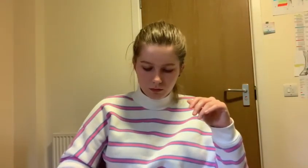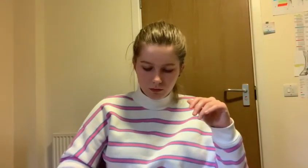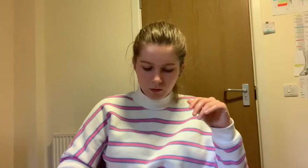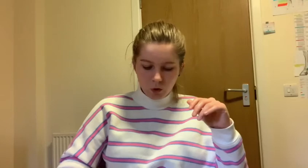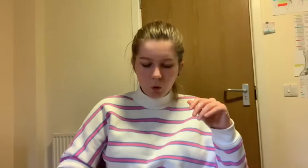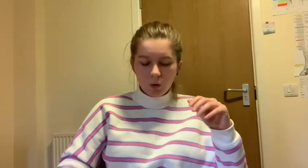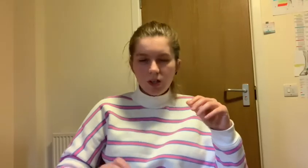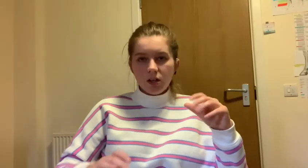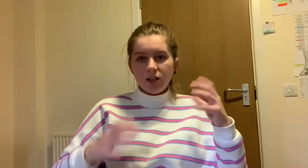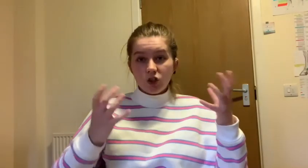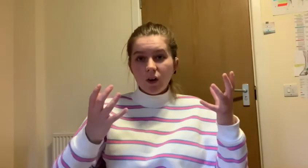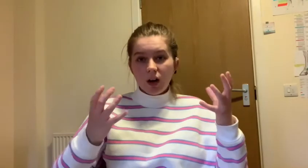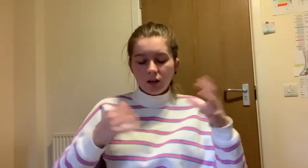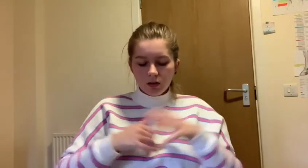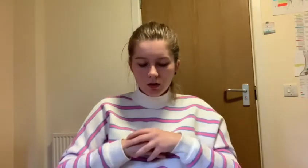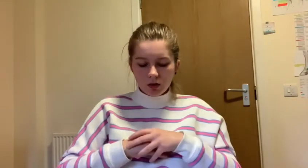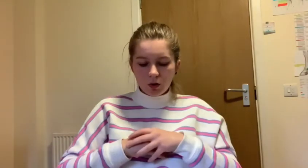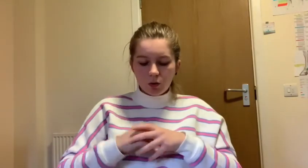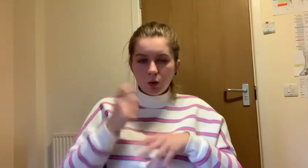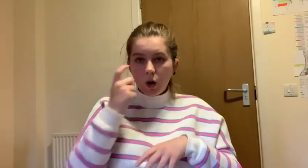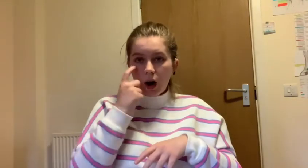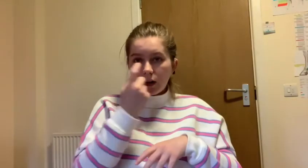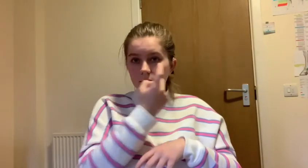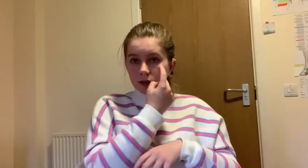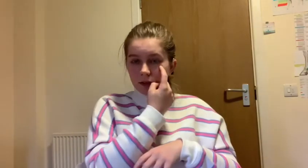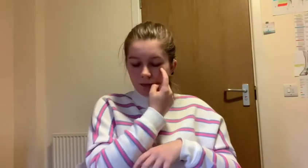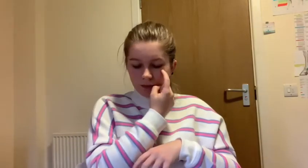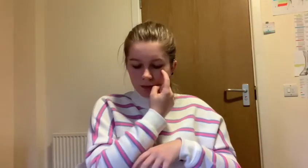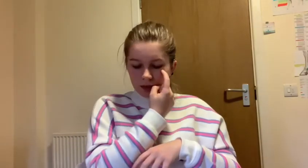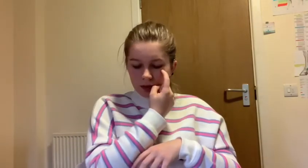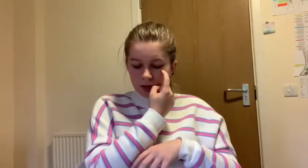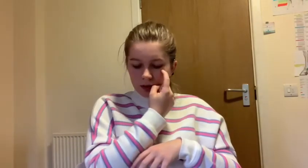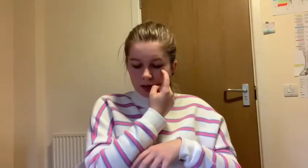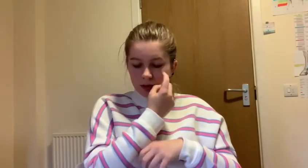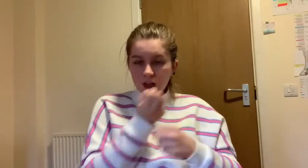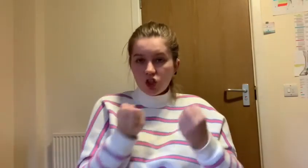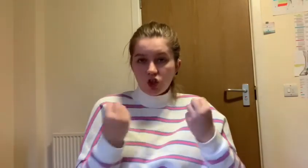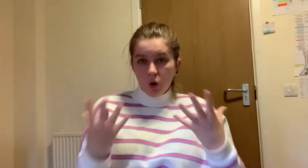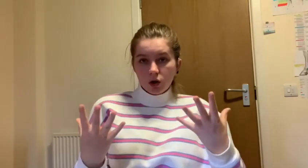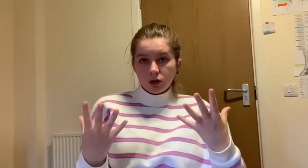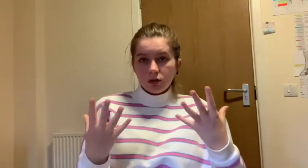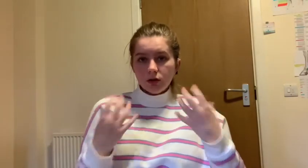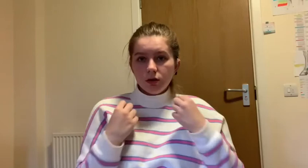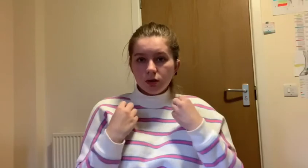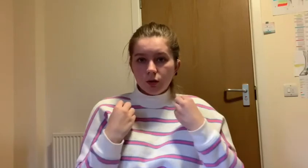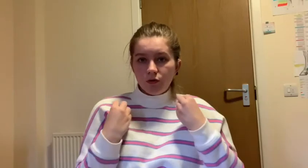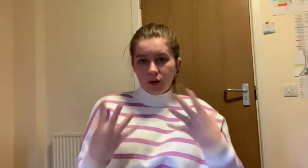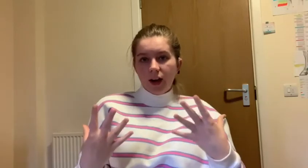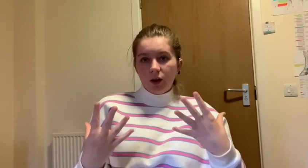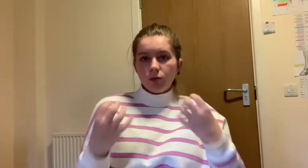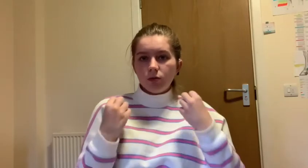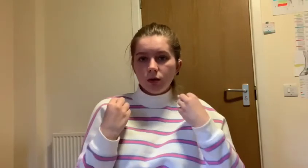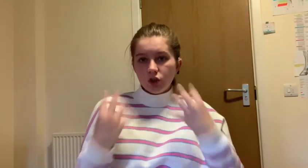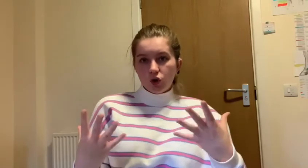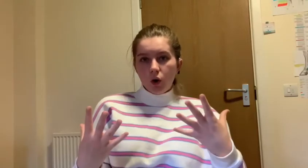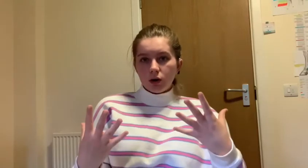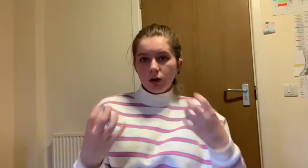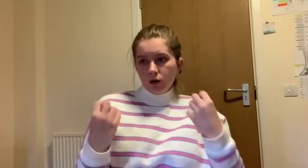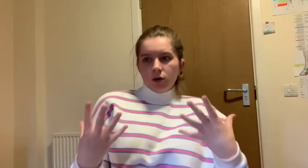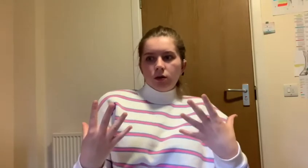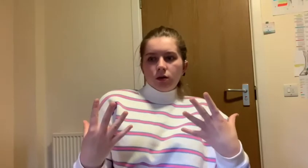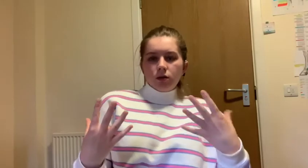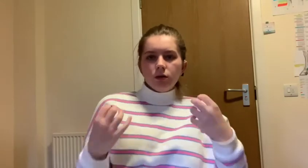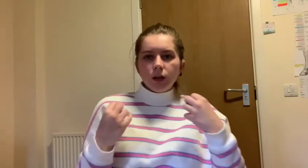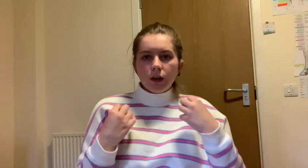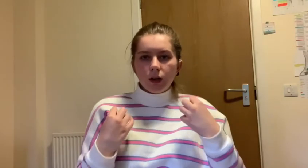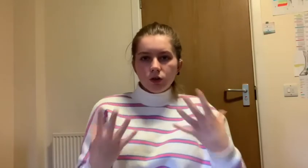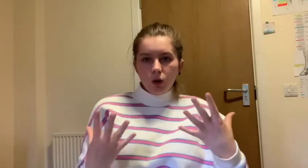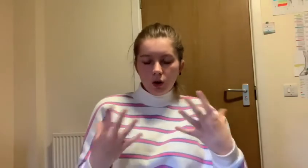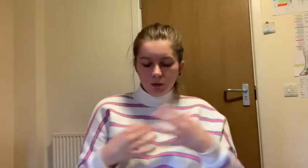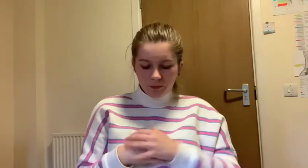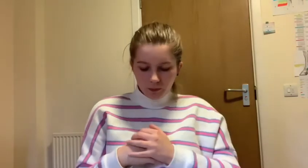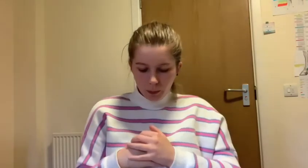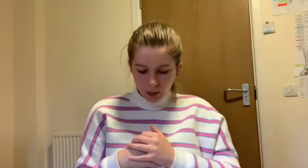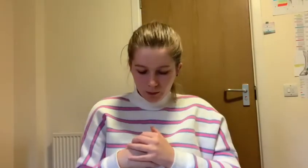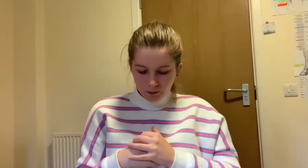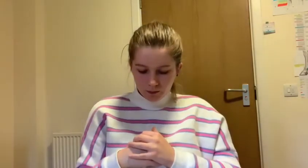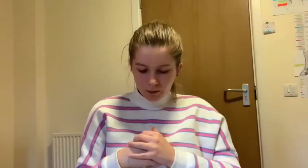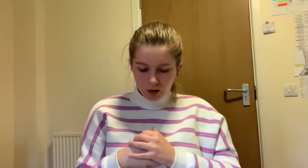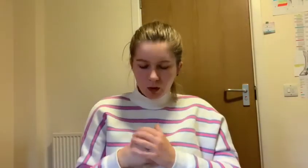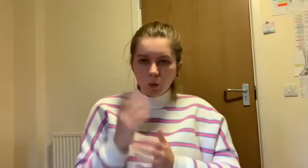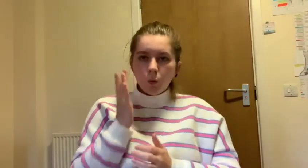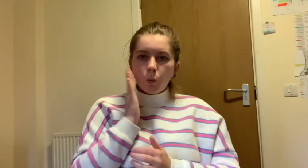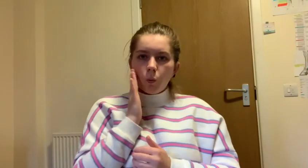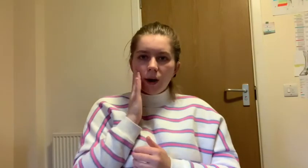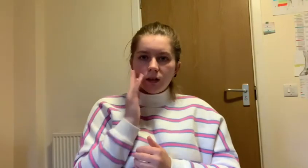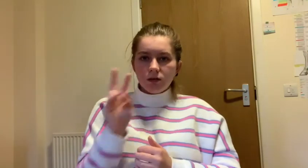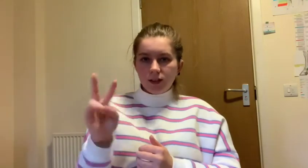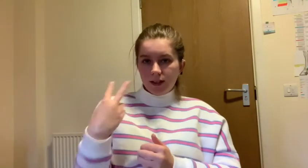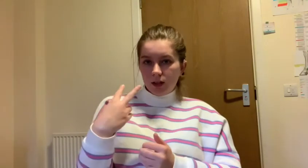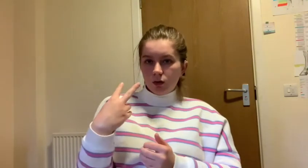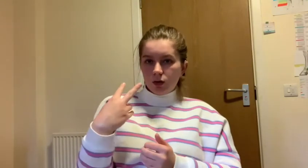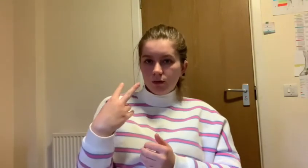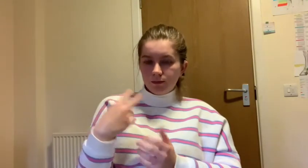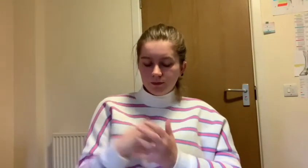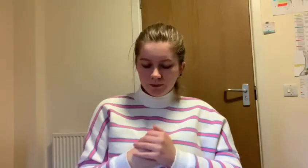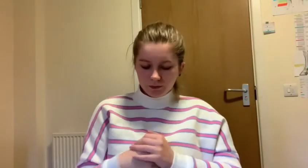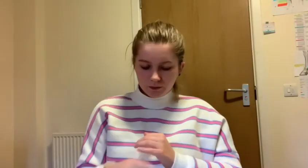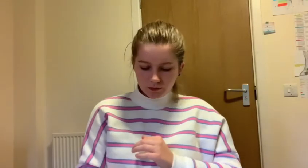Cornea is your eye, so eyes get shocked, so flick out, shock x3 when see us